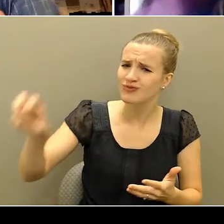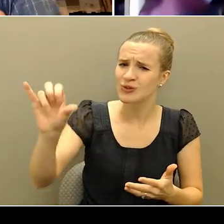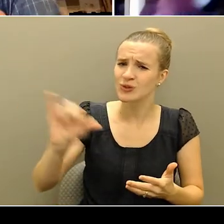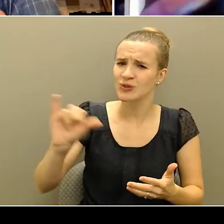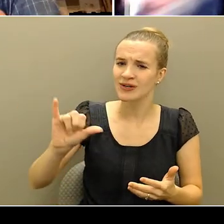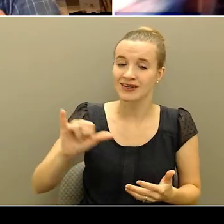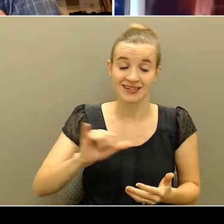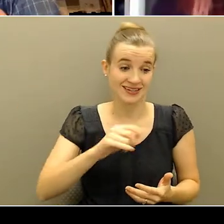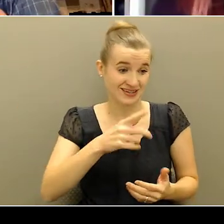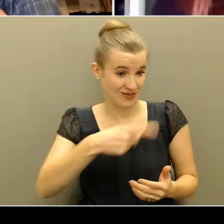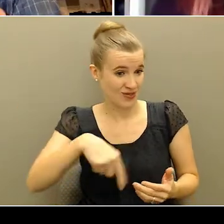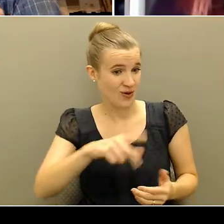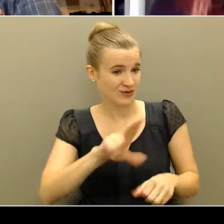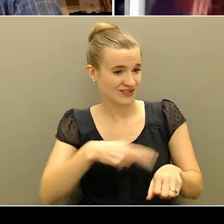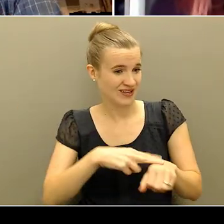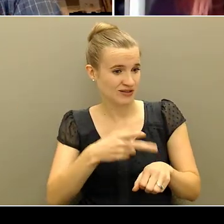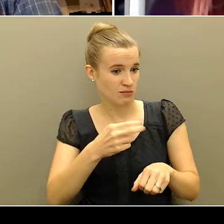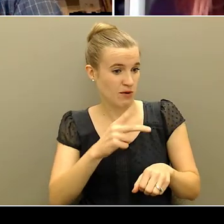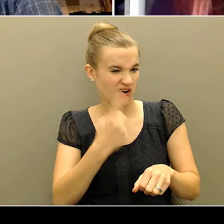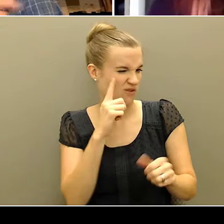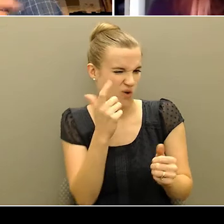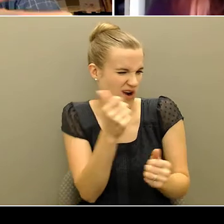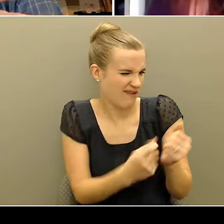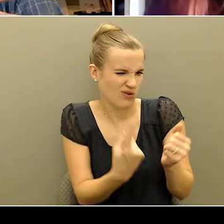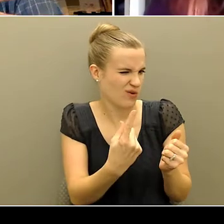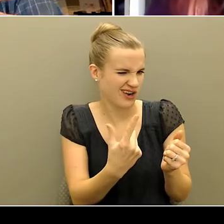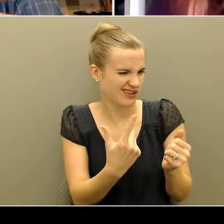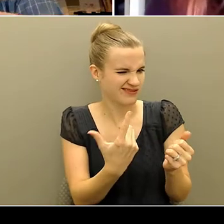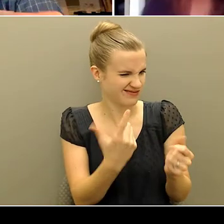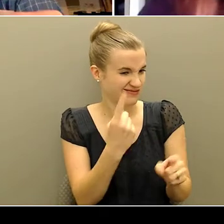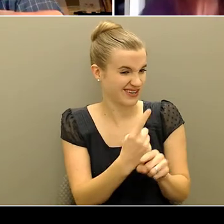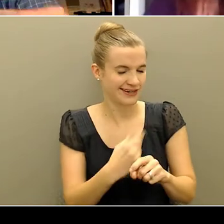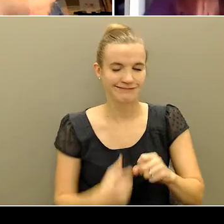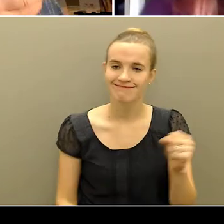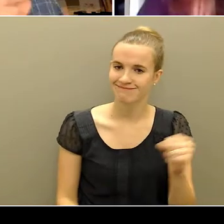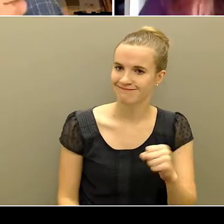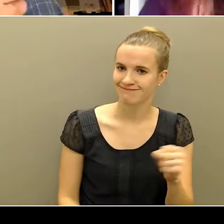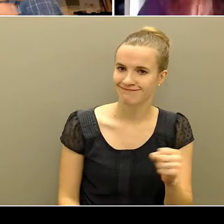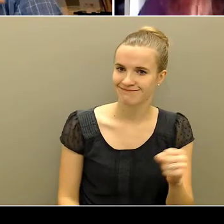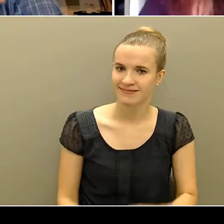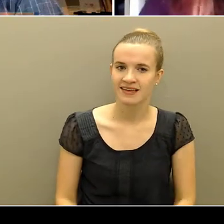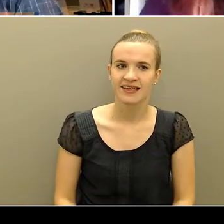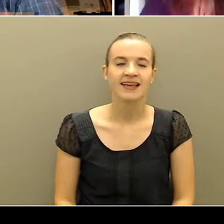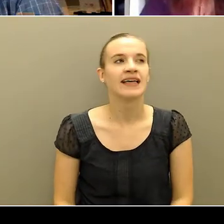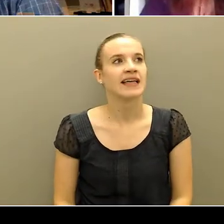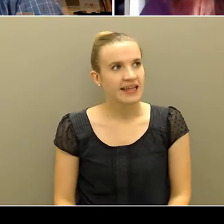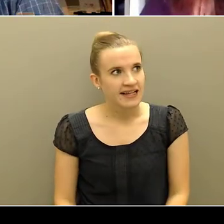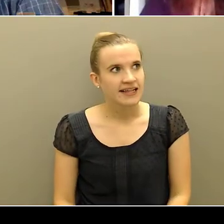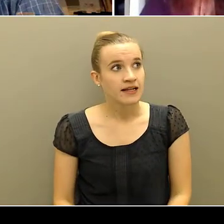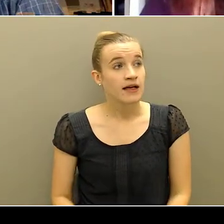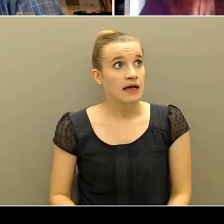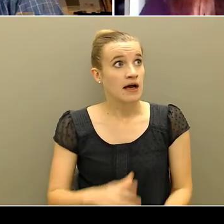ago was around the idea of, you know, when you- that access means business for